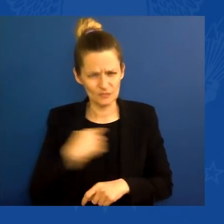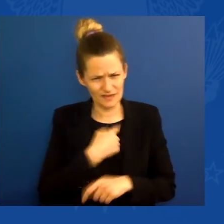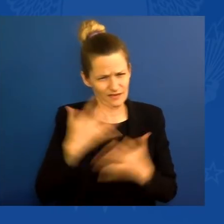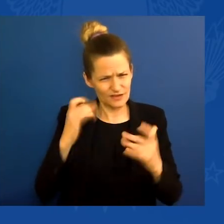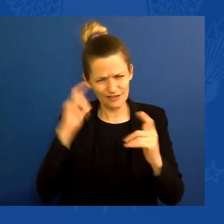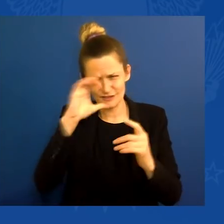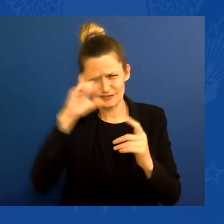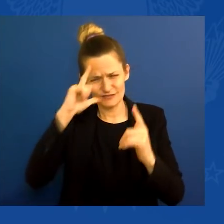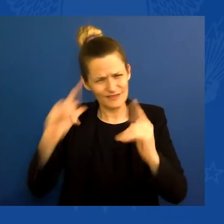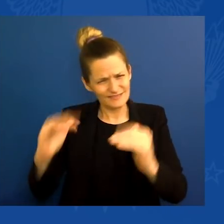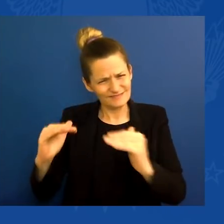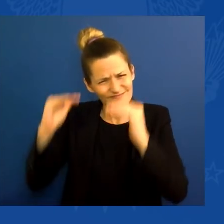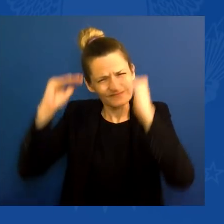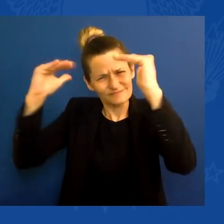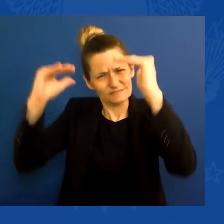We expect you to be drug counselors